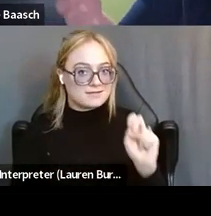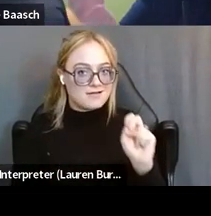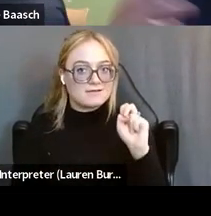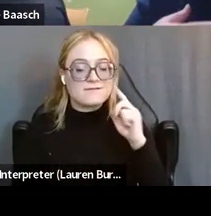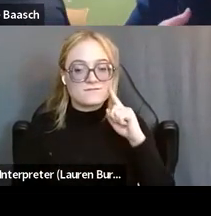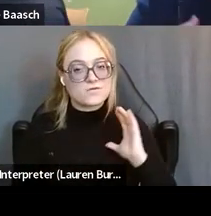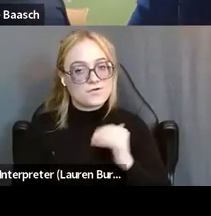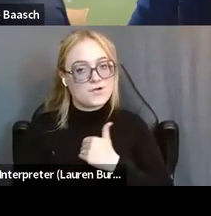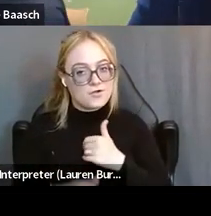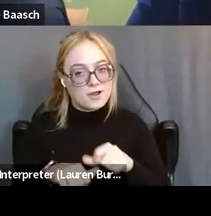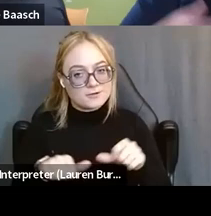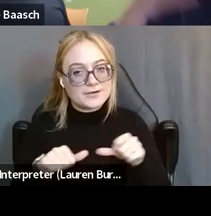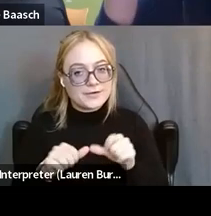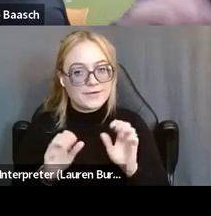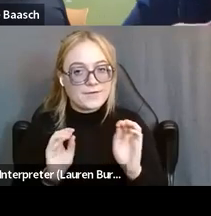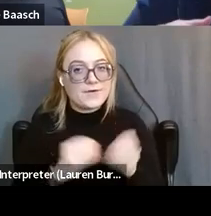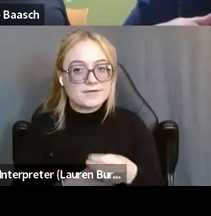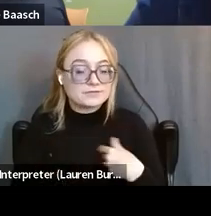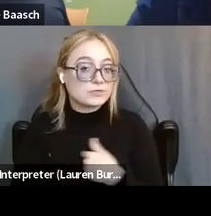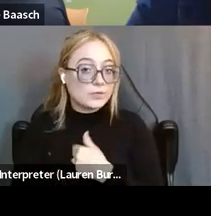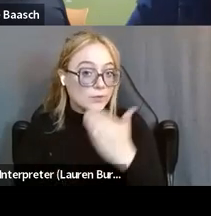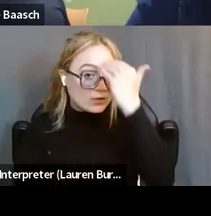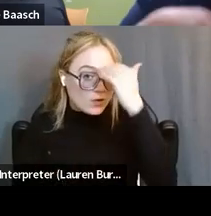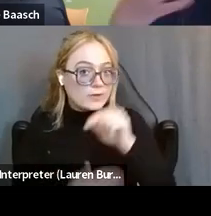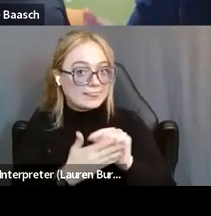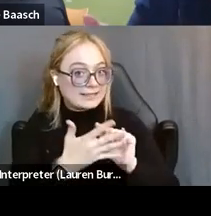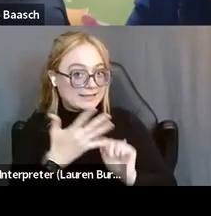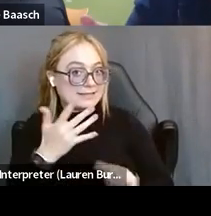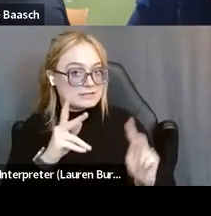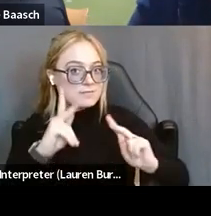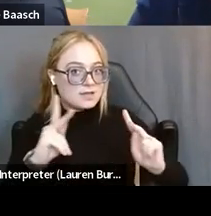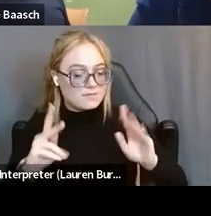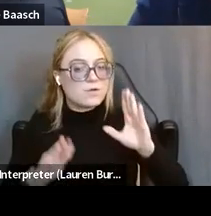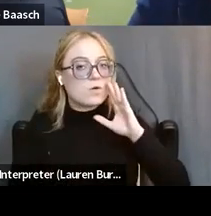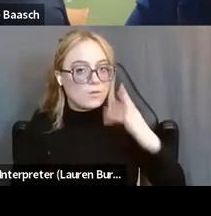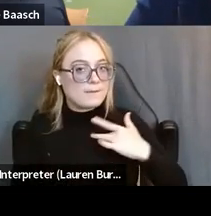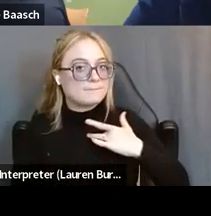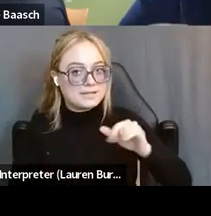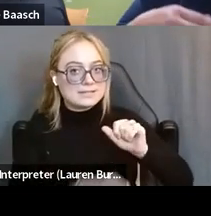so that they know these are the people that are gonna be most likely submitting SOAR applications